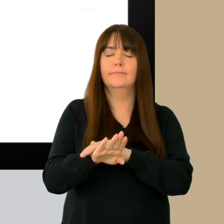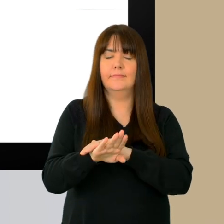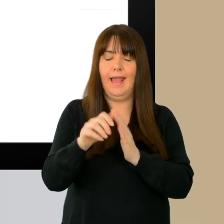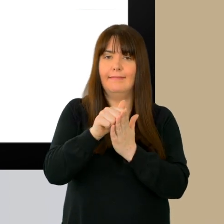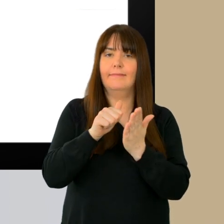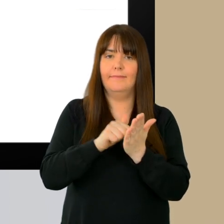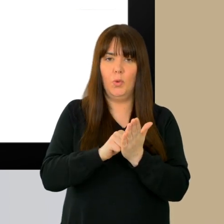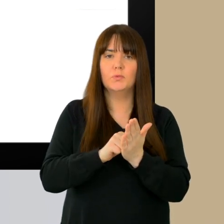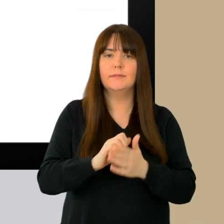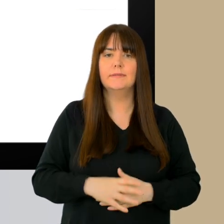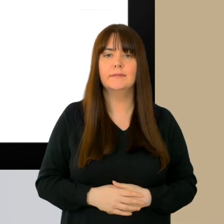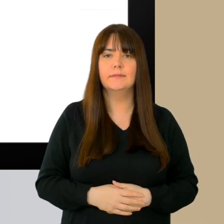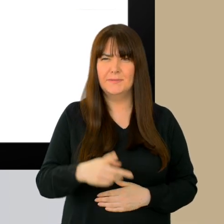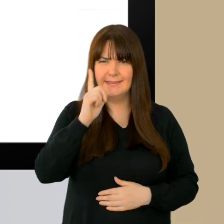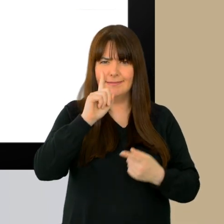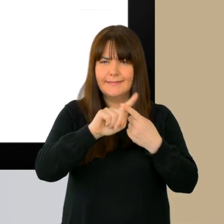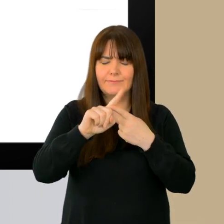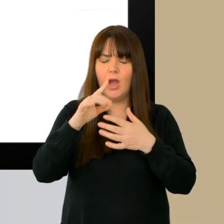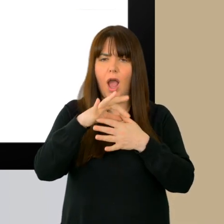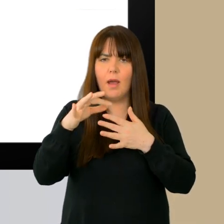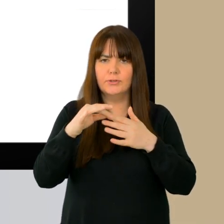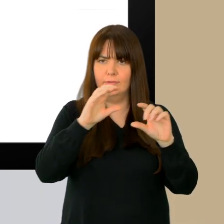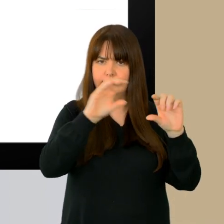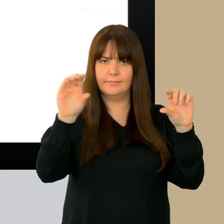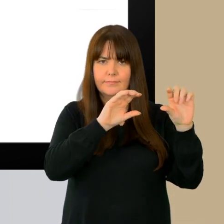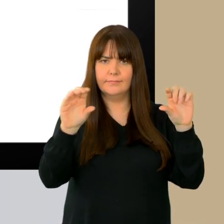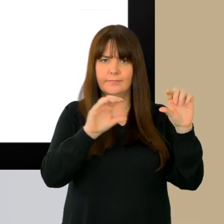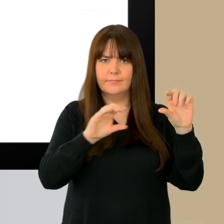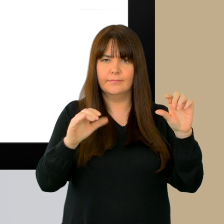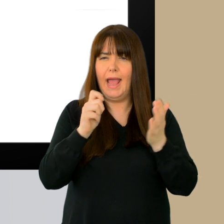You are now logged into your account, where you will see a range of options open to you,